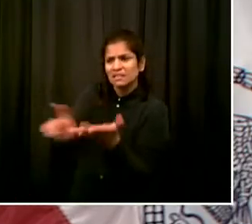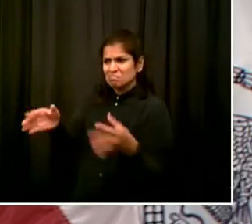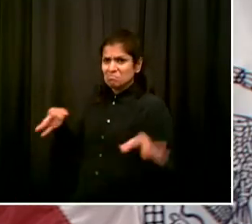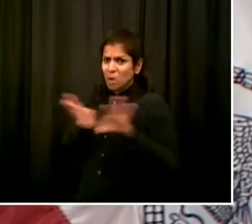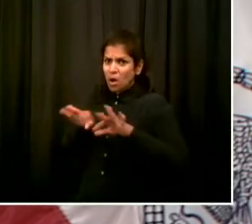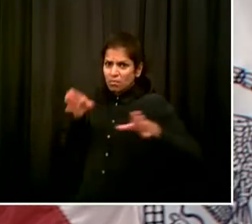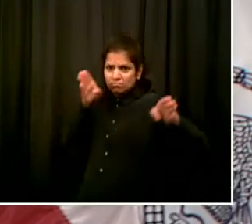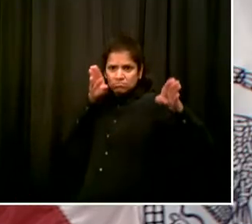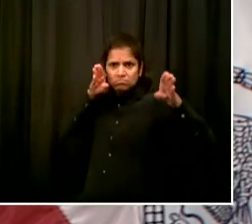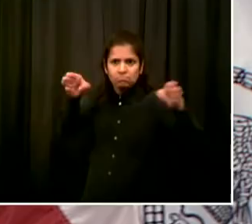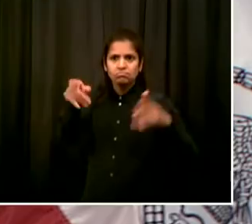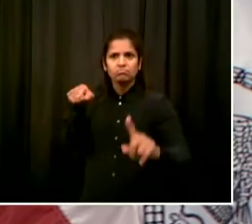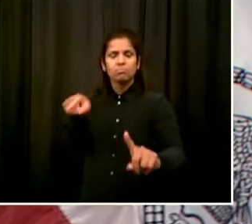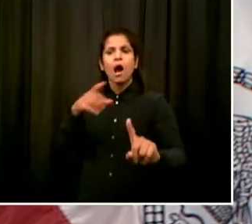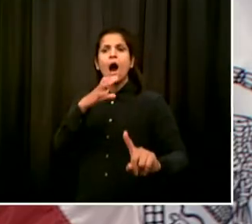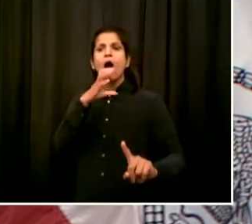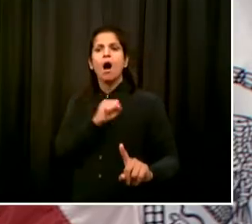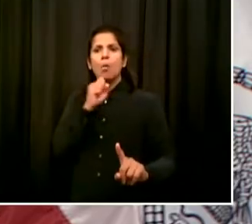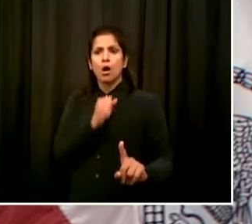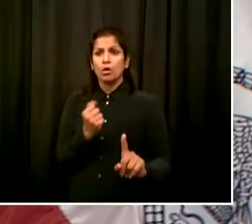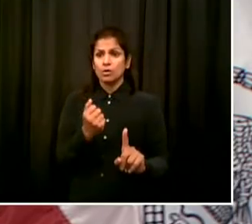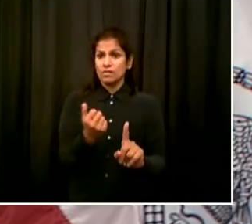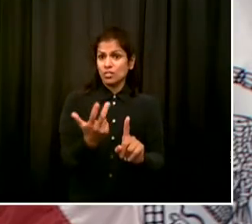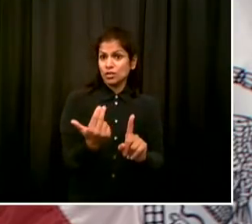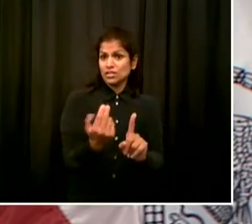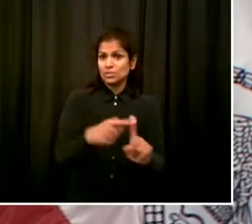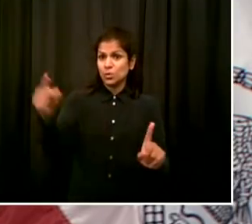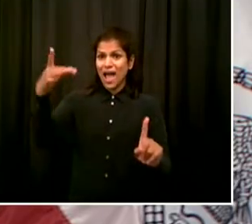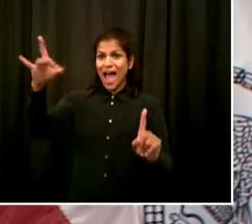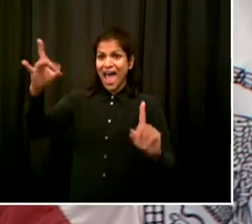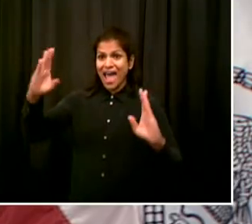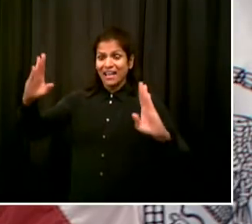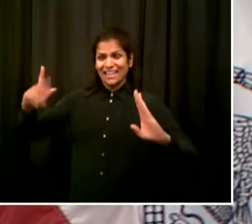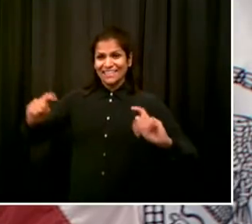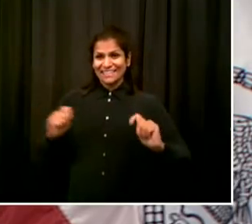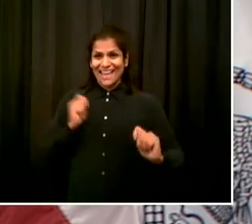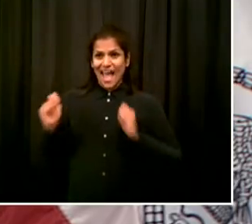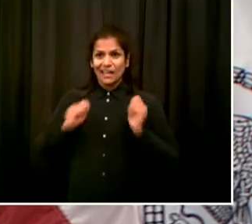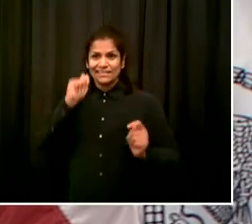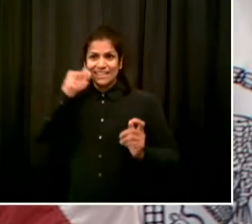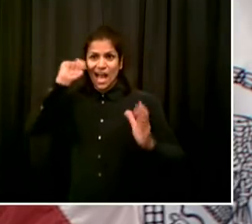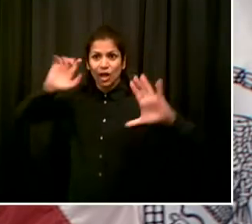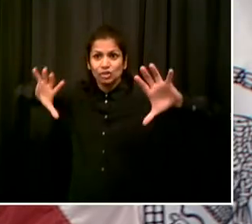COMMUNITY CENTER AND TO FOCUS ON YOUNG PEOPLE. THT AIONS E OF